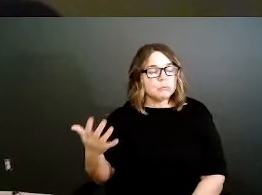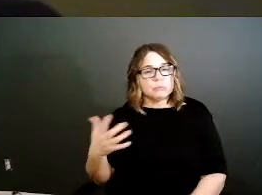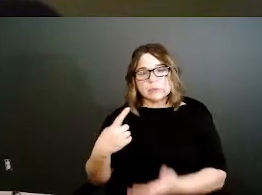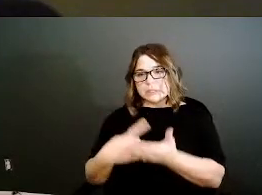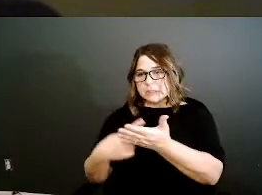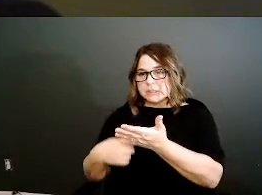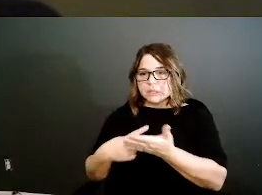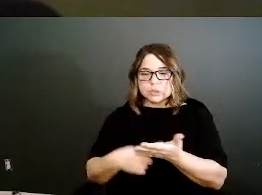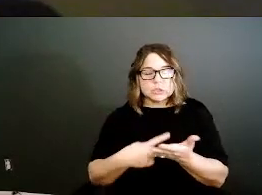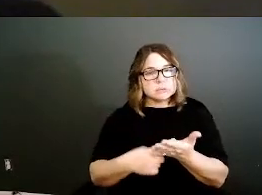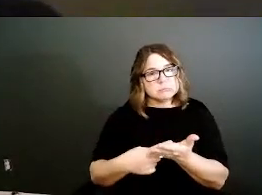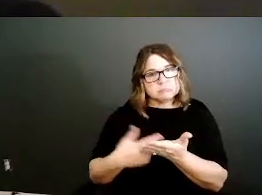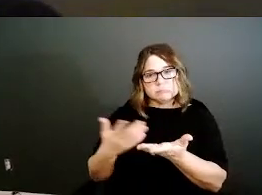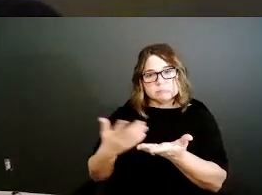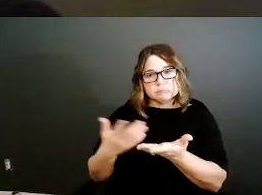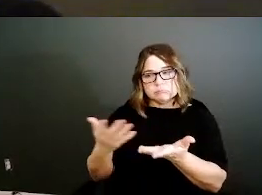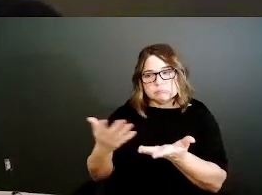≫ COUNCIL VICE PRESIDENT JENKINS: THANK YOU, MADAM PRESIDENT.